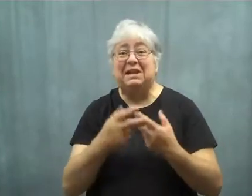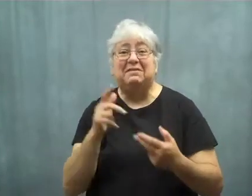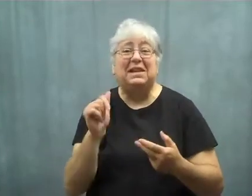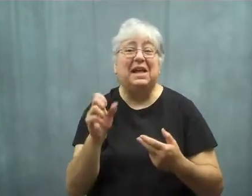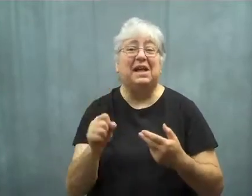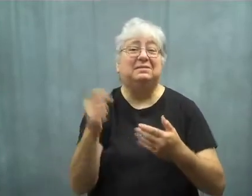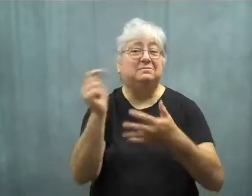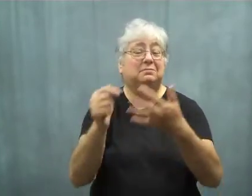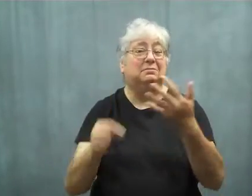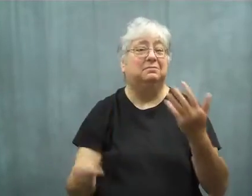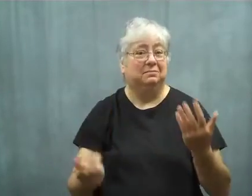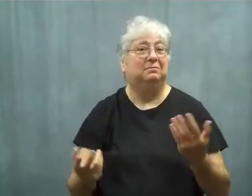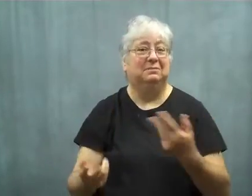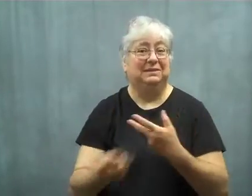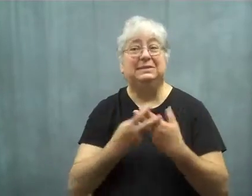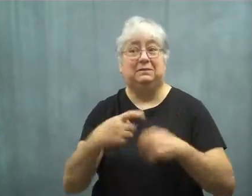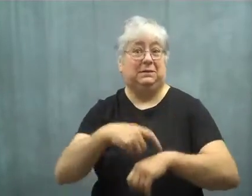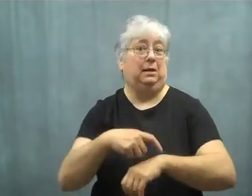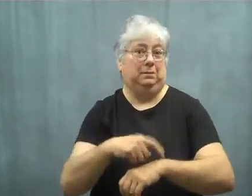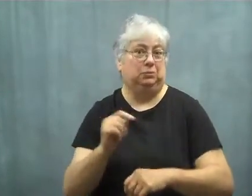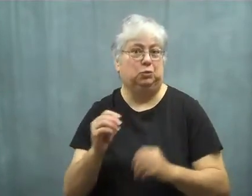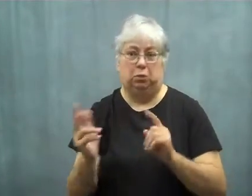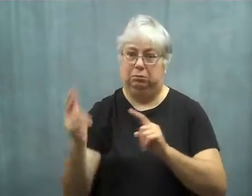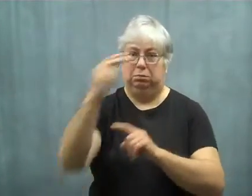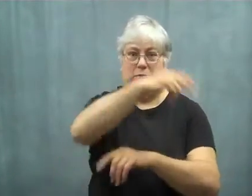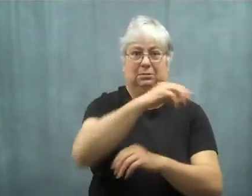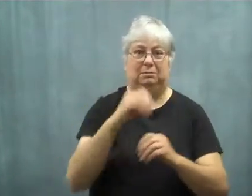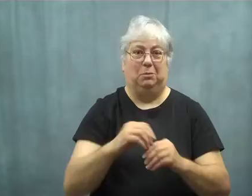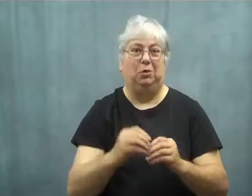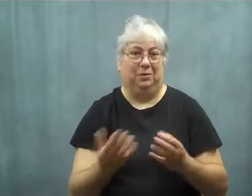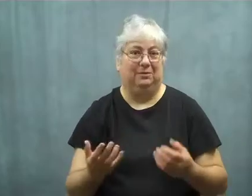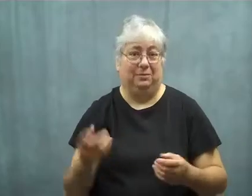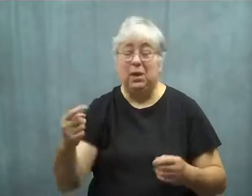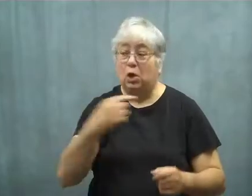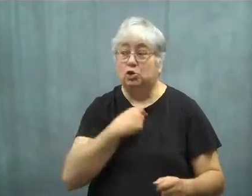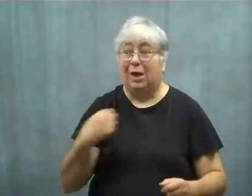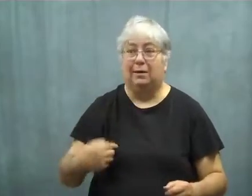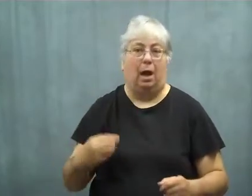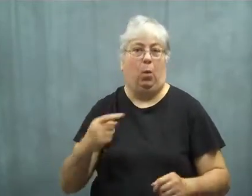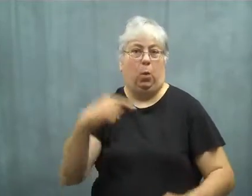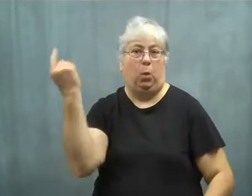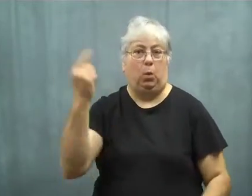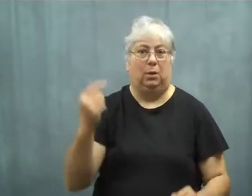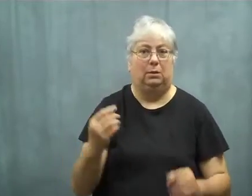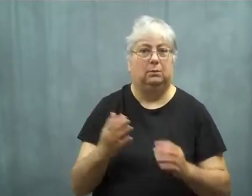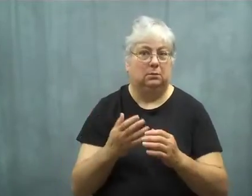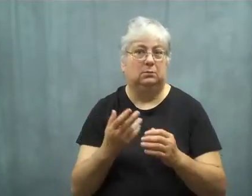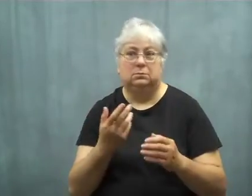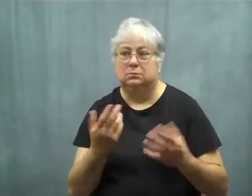That represents a savings in time and fuel.